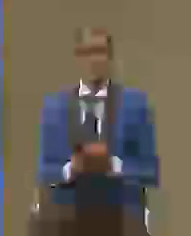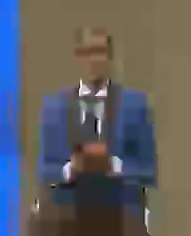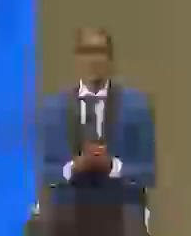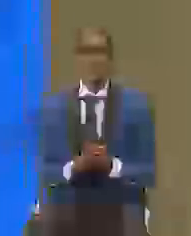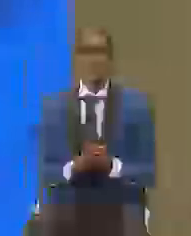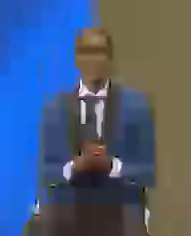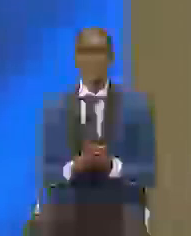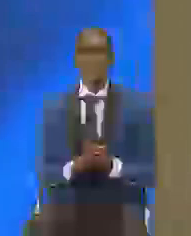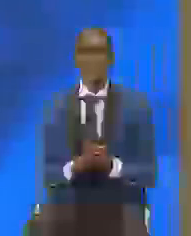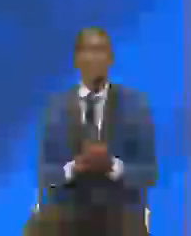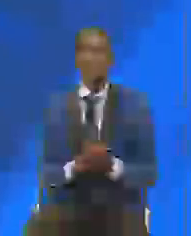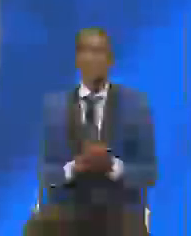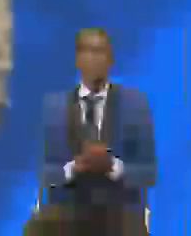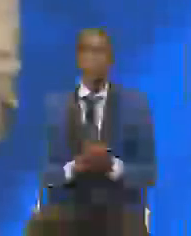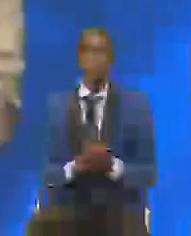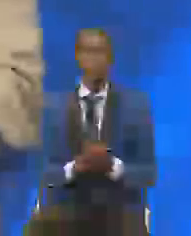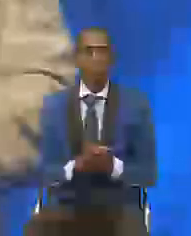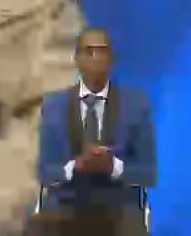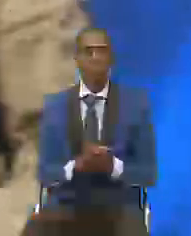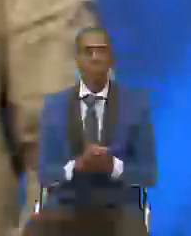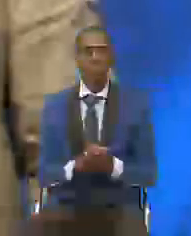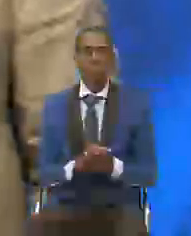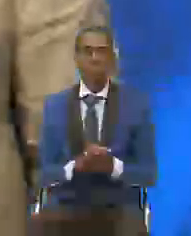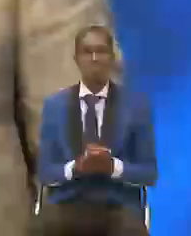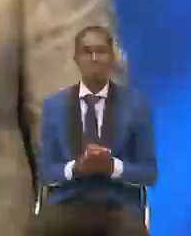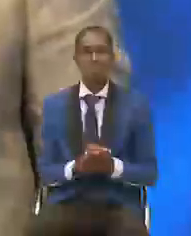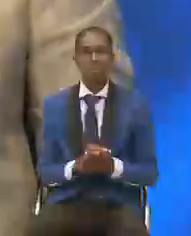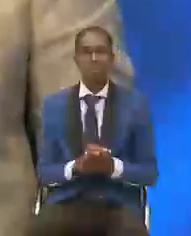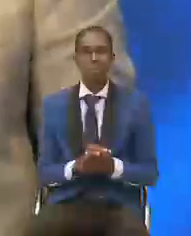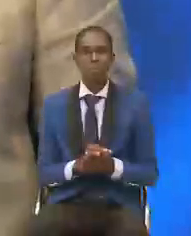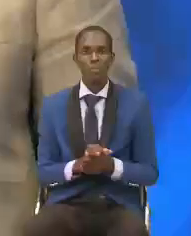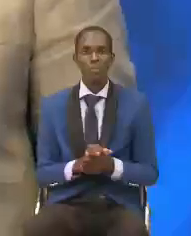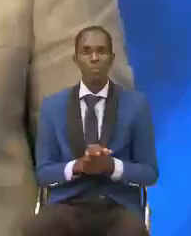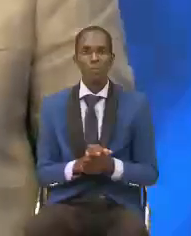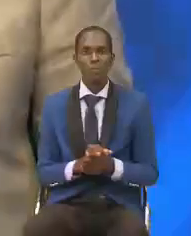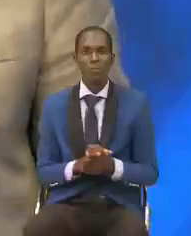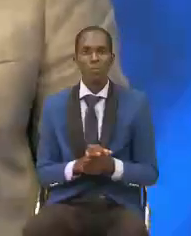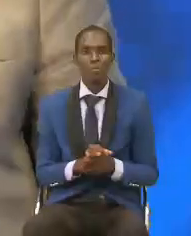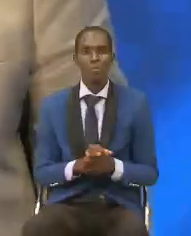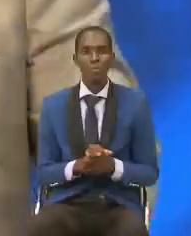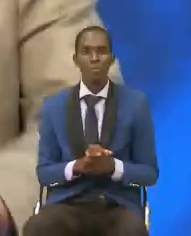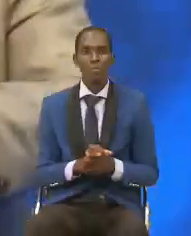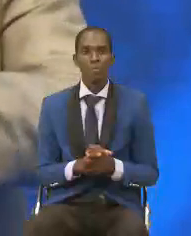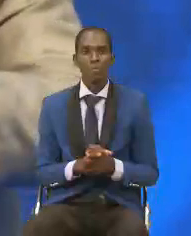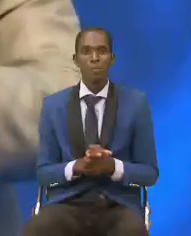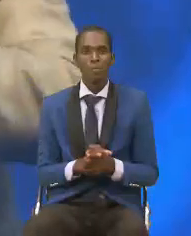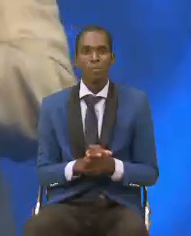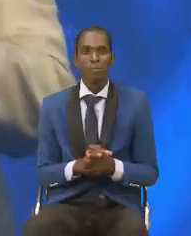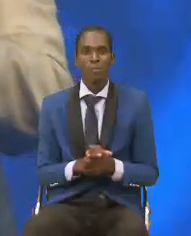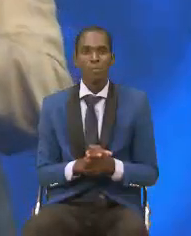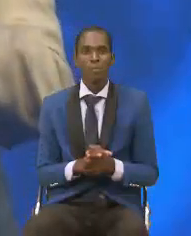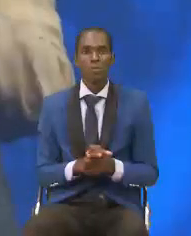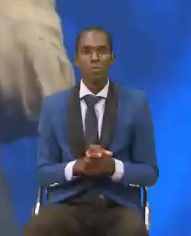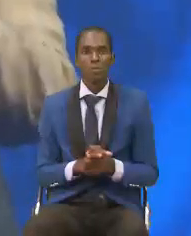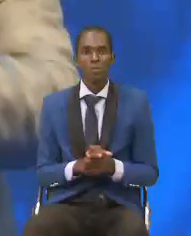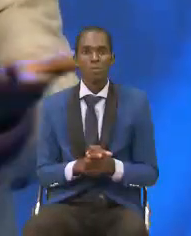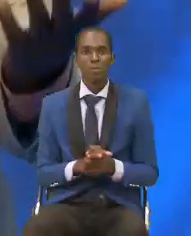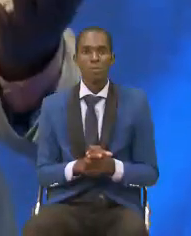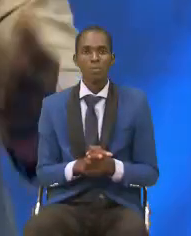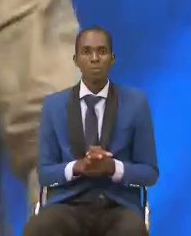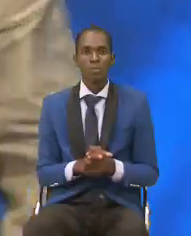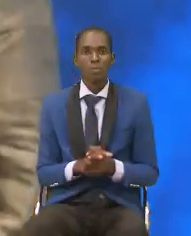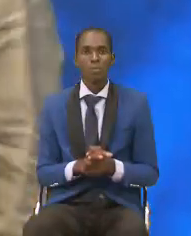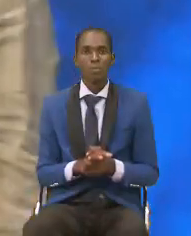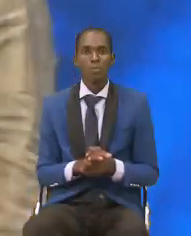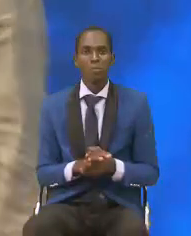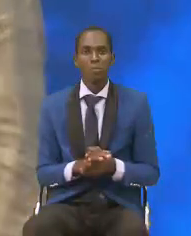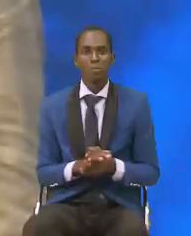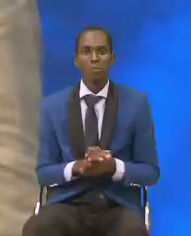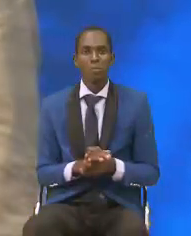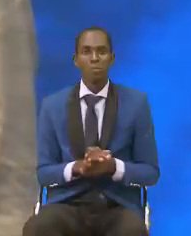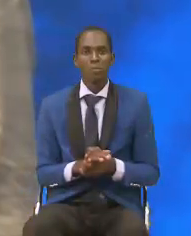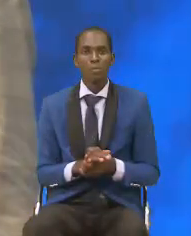that sister that testified or having the service i called out somebody who had been healed of kobe 19